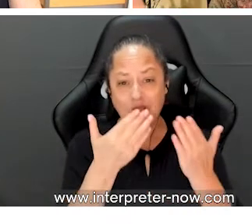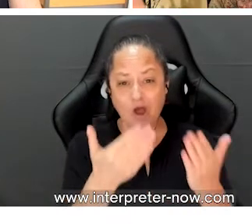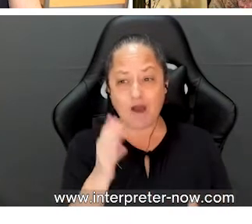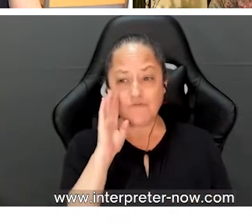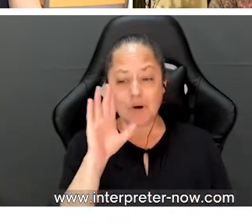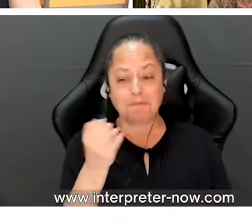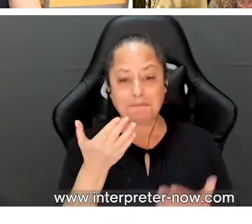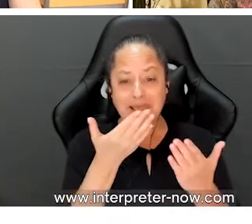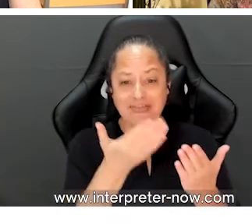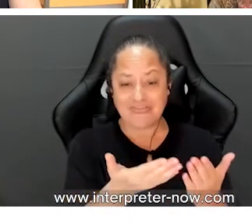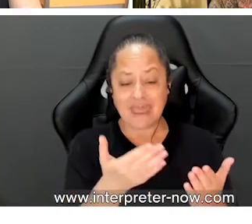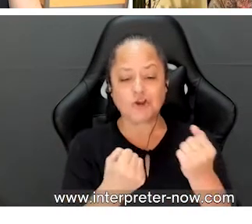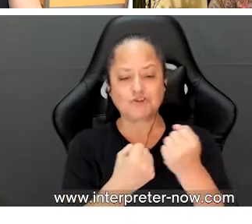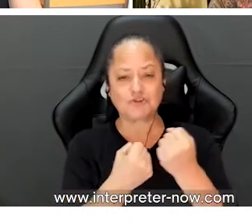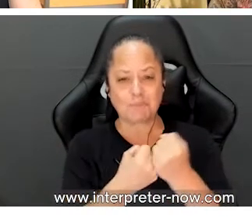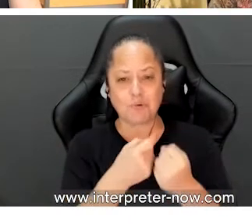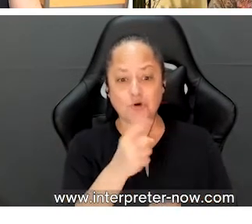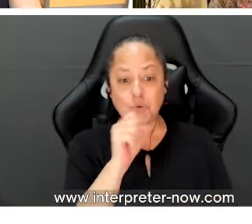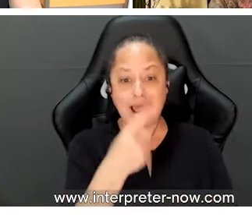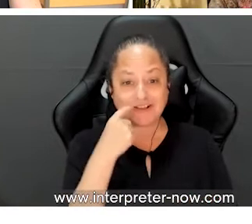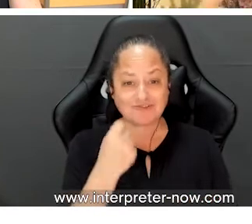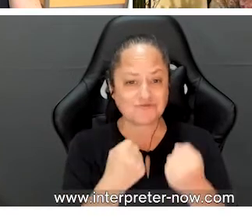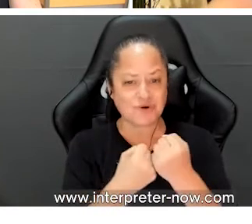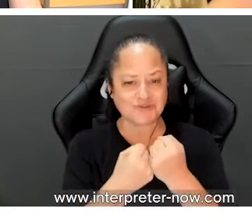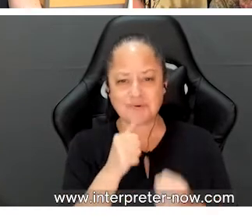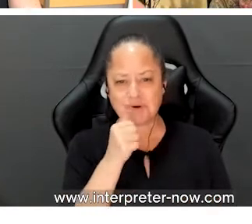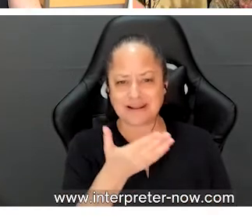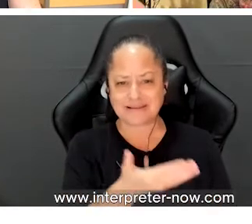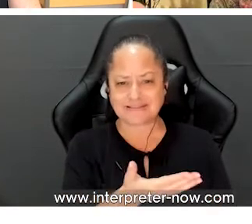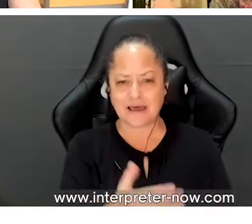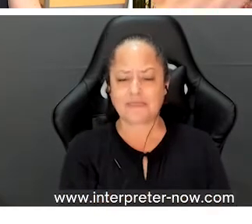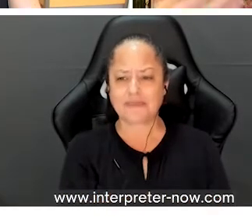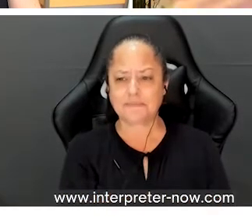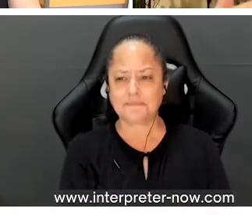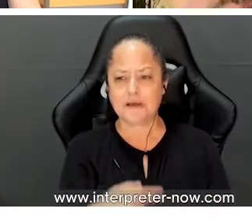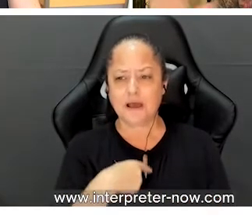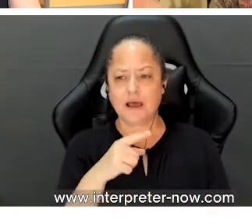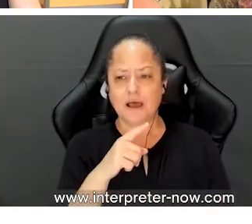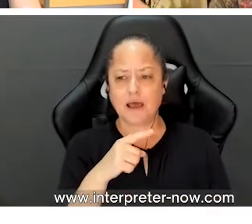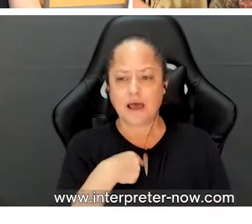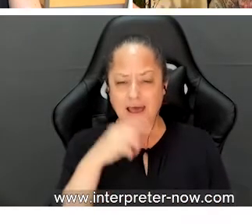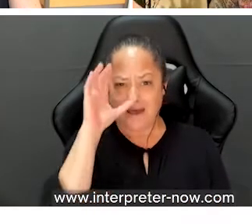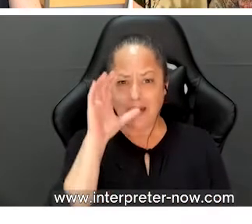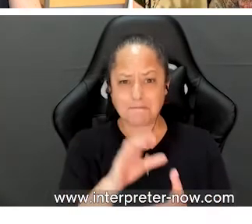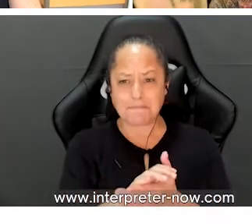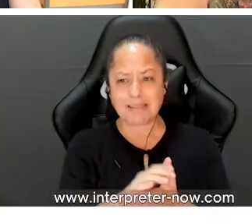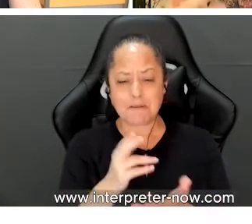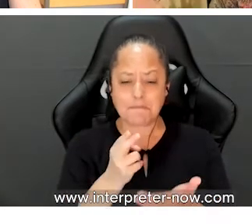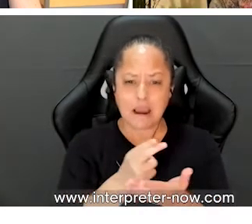We'll support you." And then you ask for support, and then it's not there. So, I'm a real believer of, just like, being honest with your people about what you can